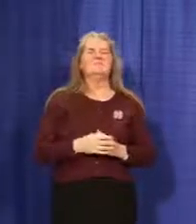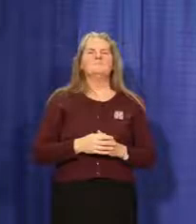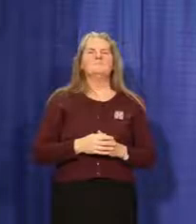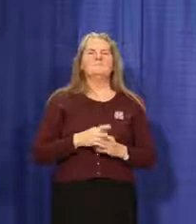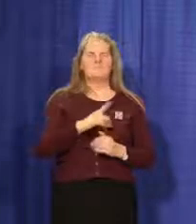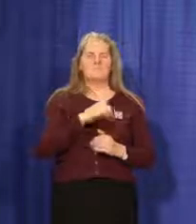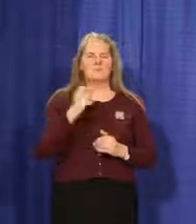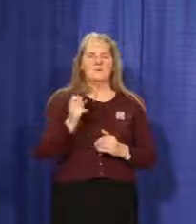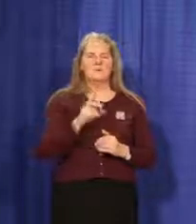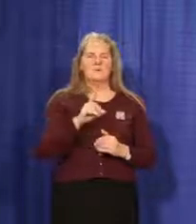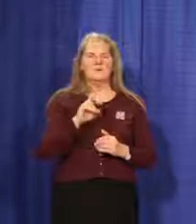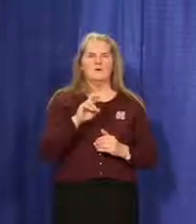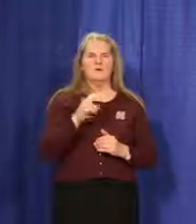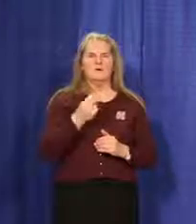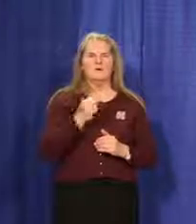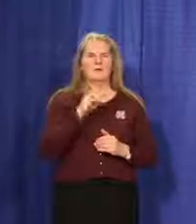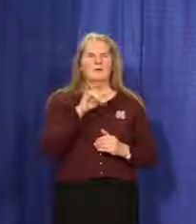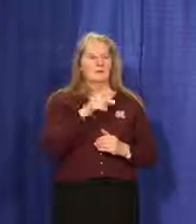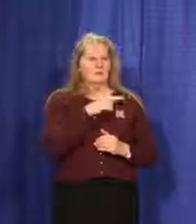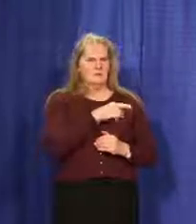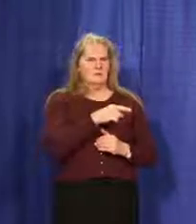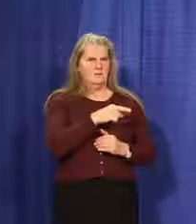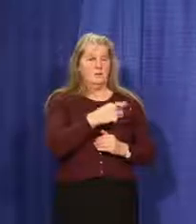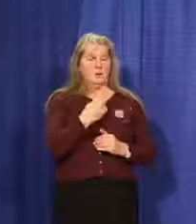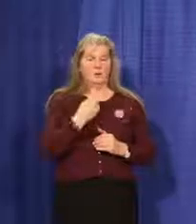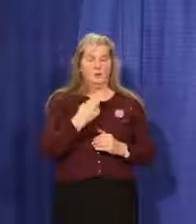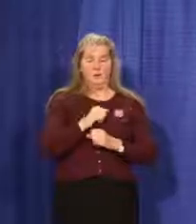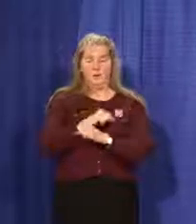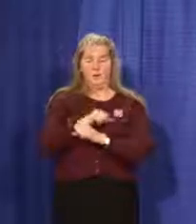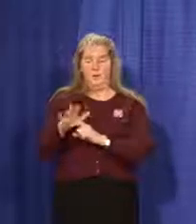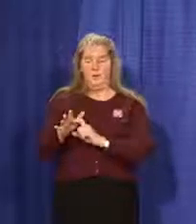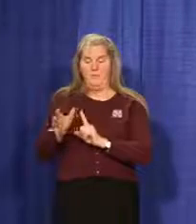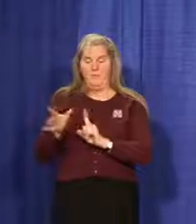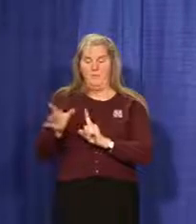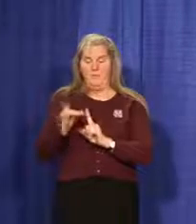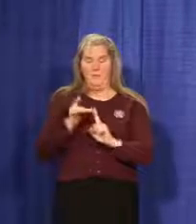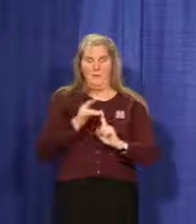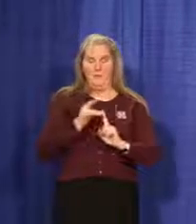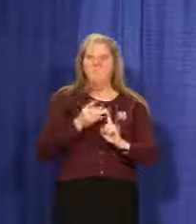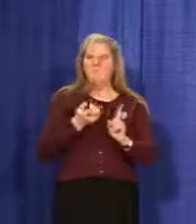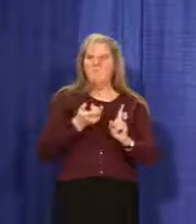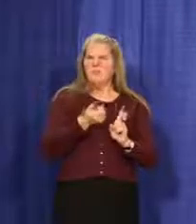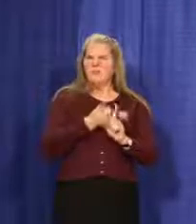Question for Dr Hanley. Considering the previous two cases experienced mild symptoms